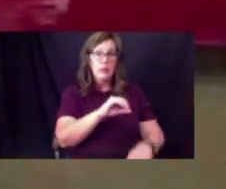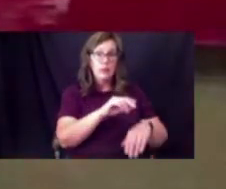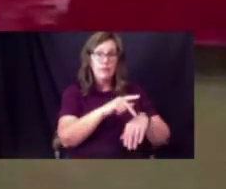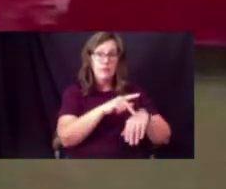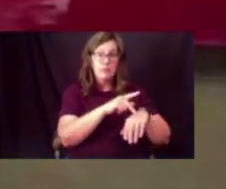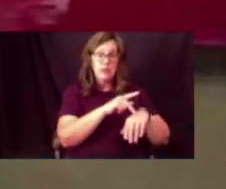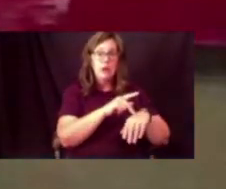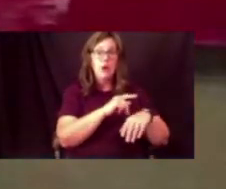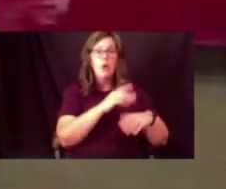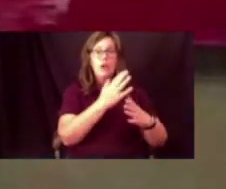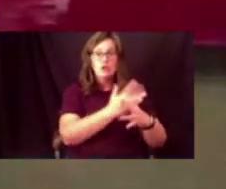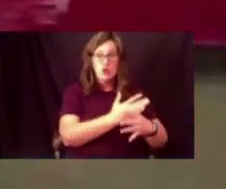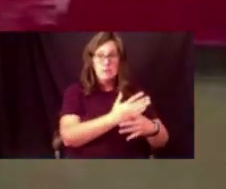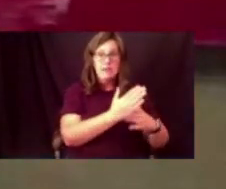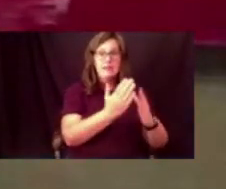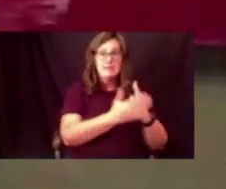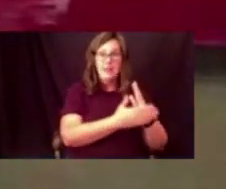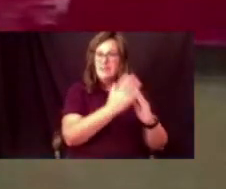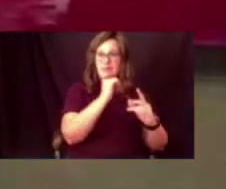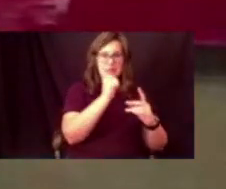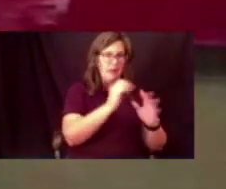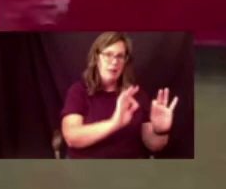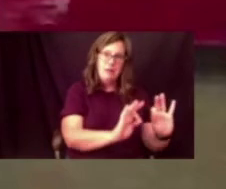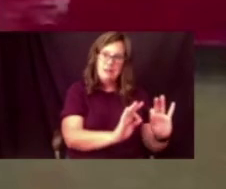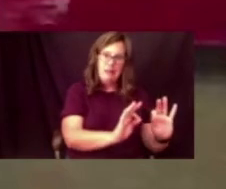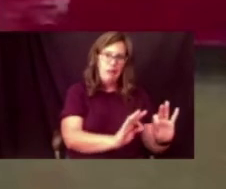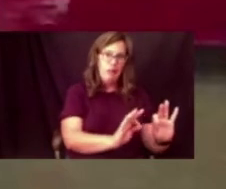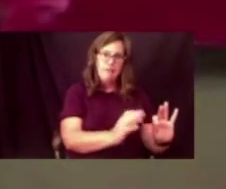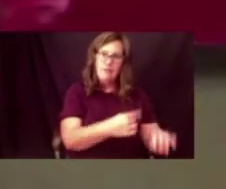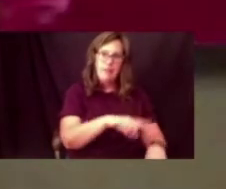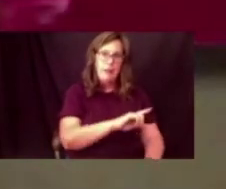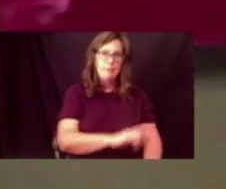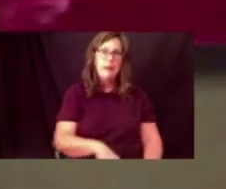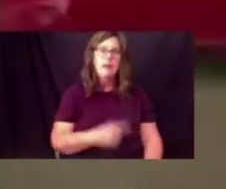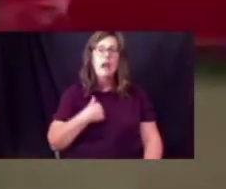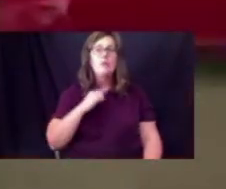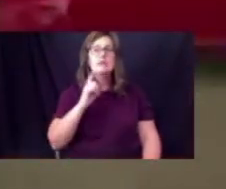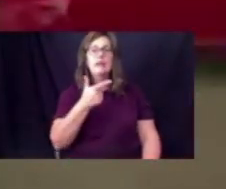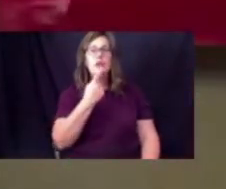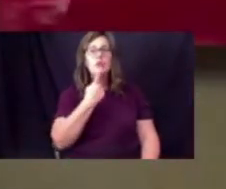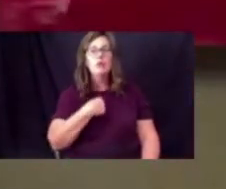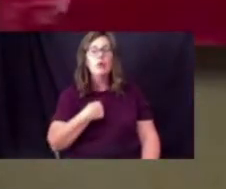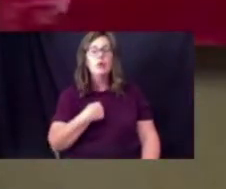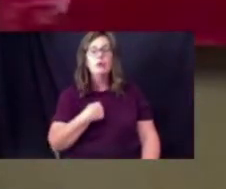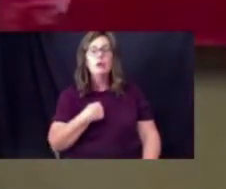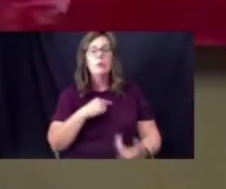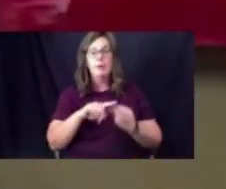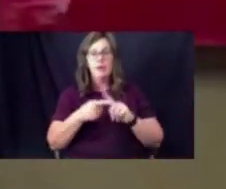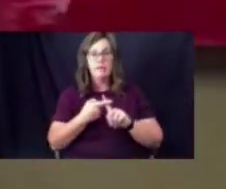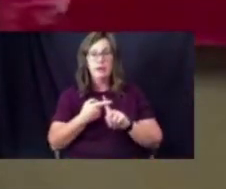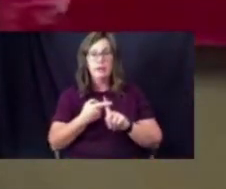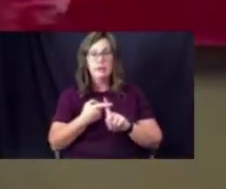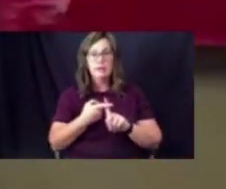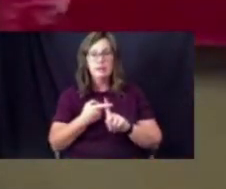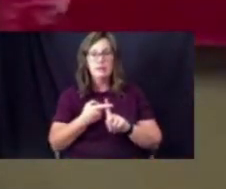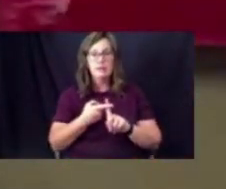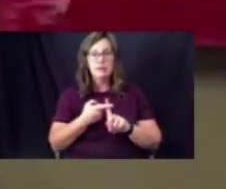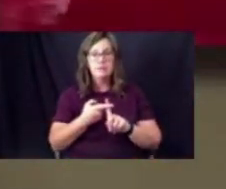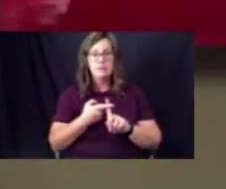was also not a big deal to them i was later told on by a friend of mine who is filipina